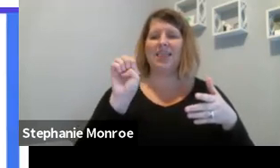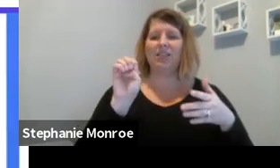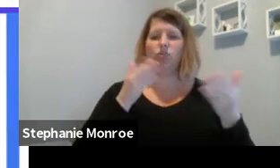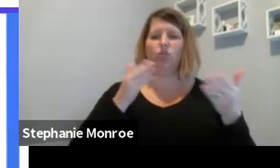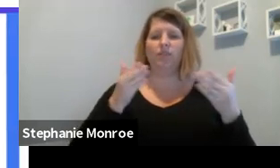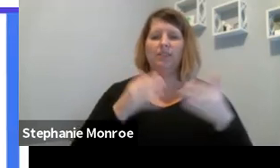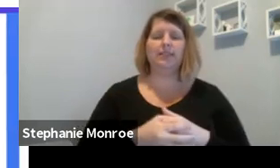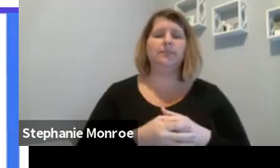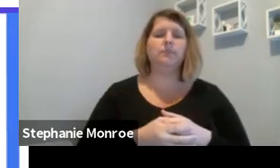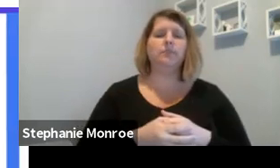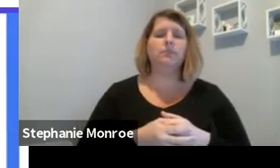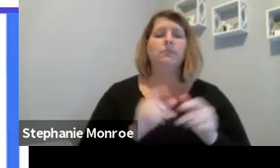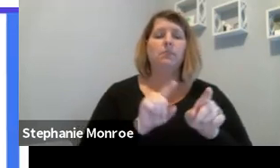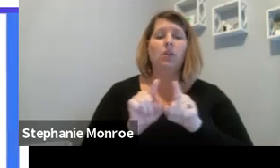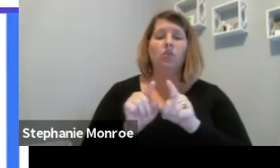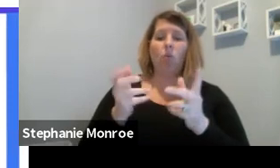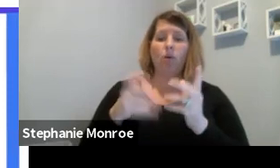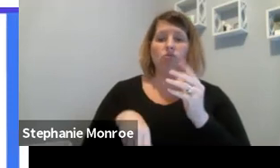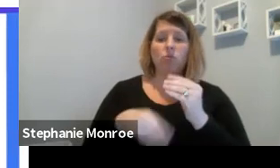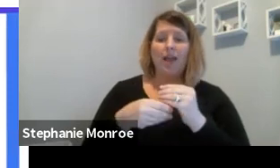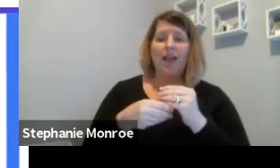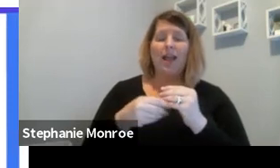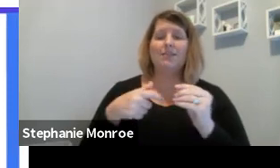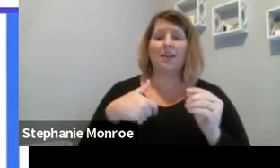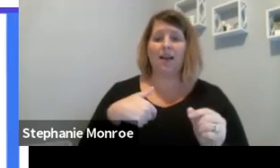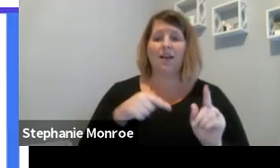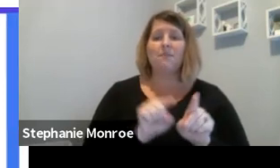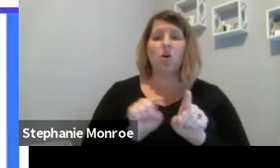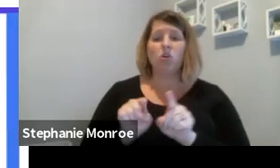I would also like to add that I am also a survivor